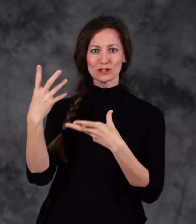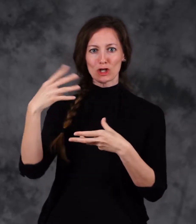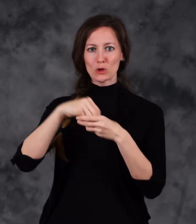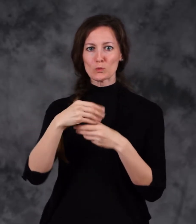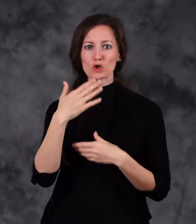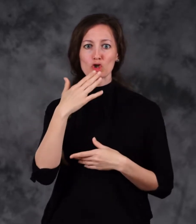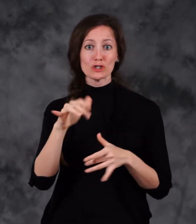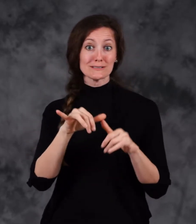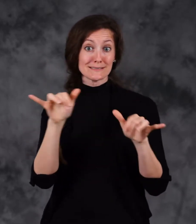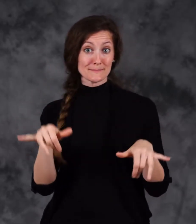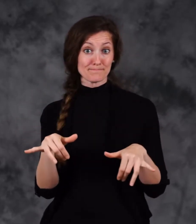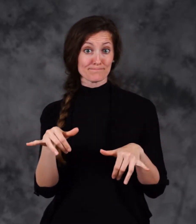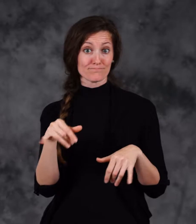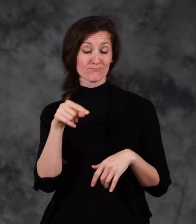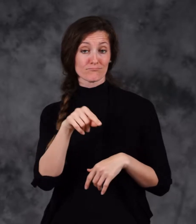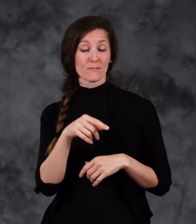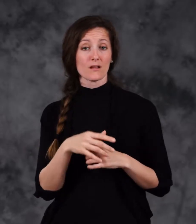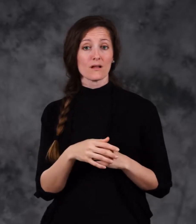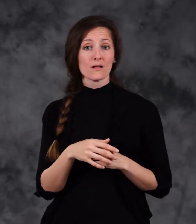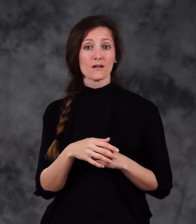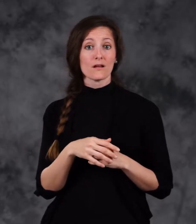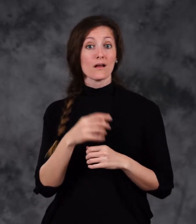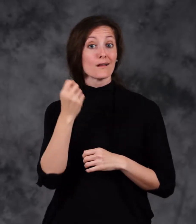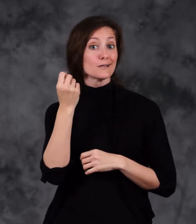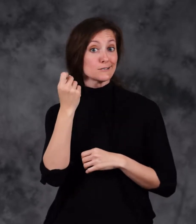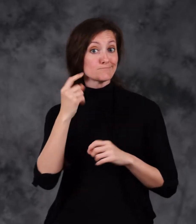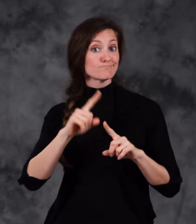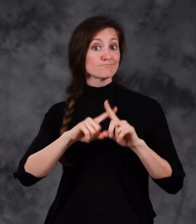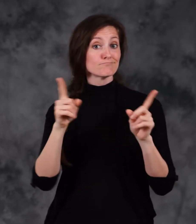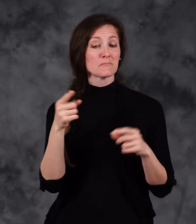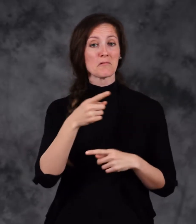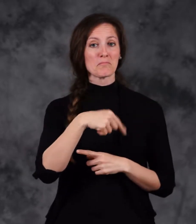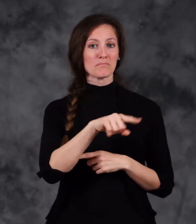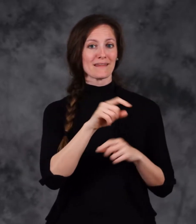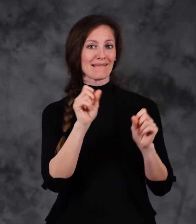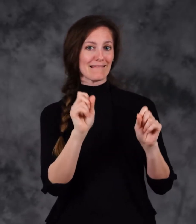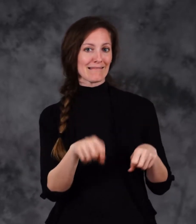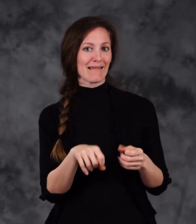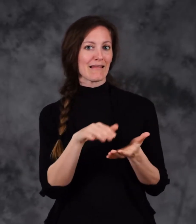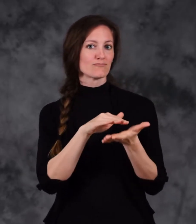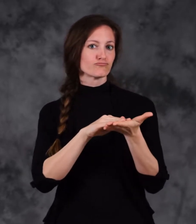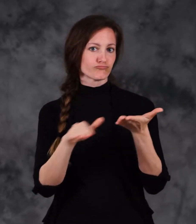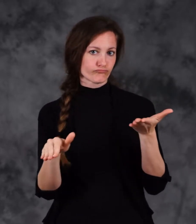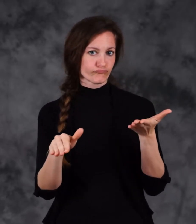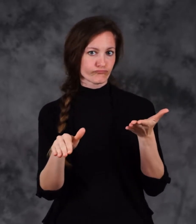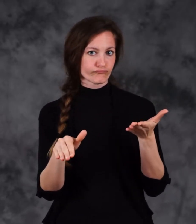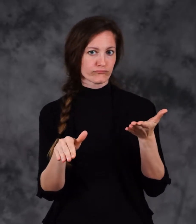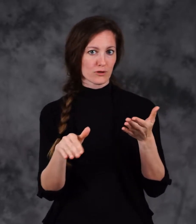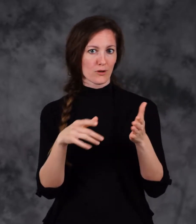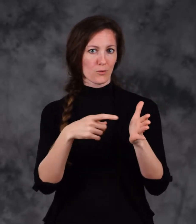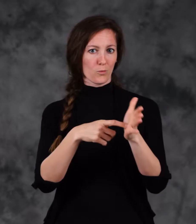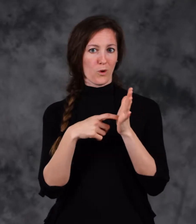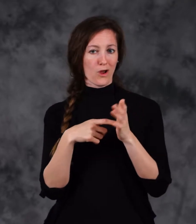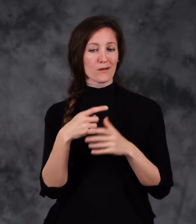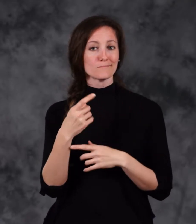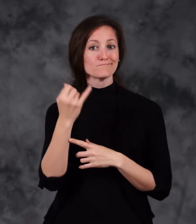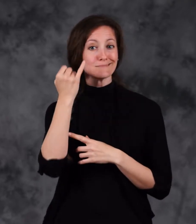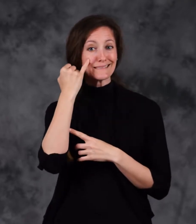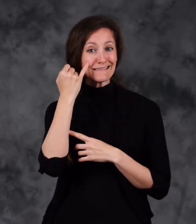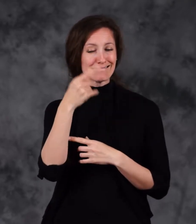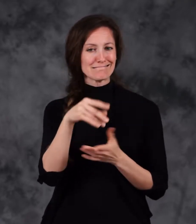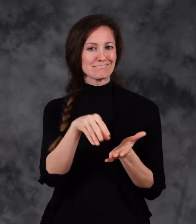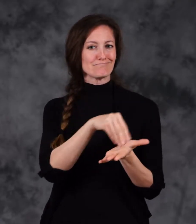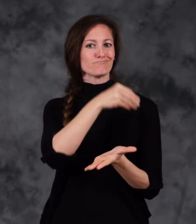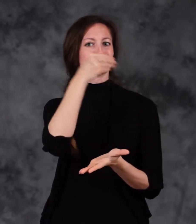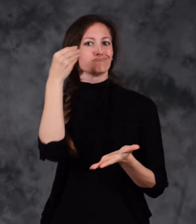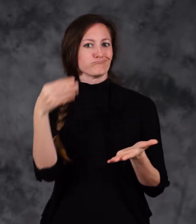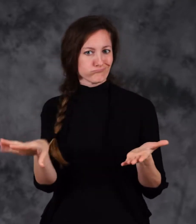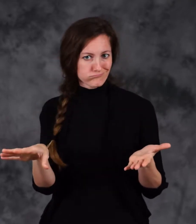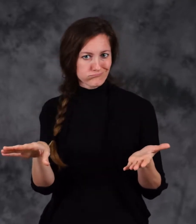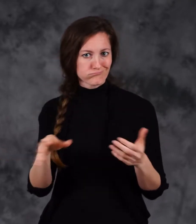to consider including good acoustics and hearing loops. They can waive the requirements if it is too expensive.